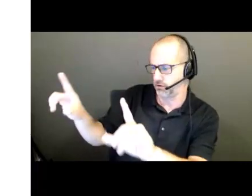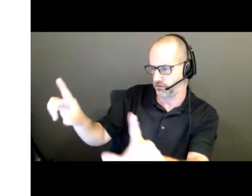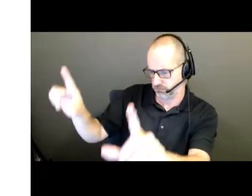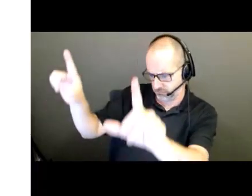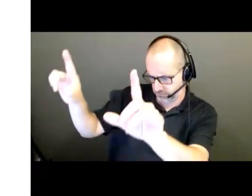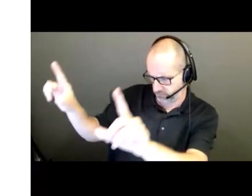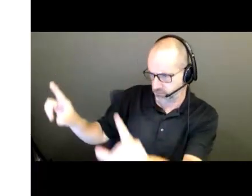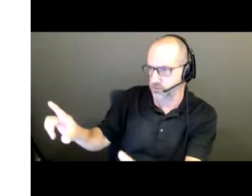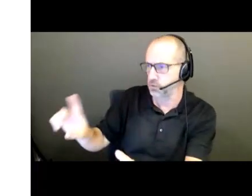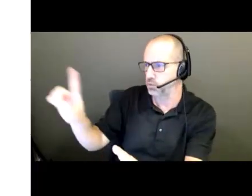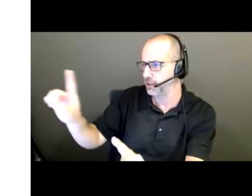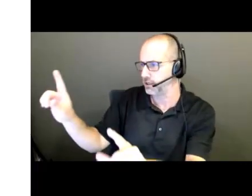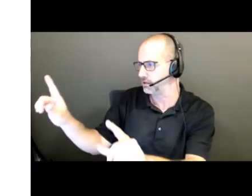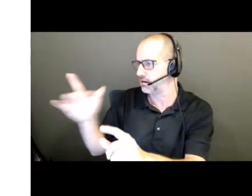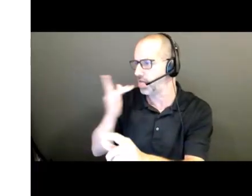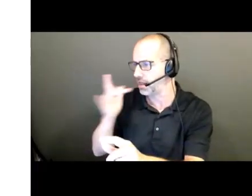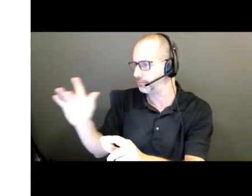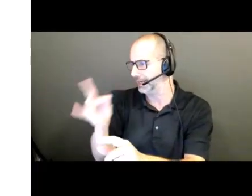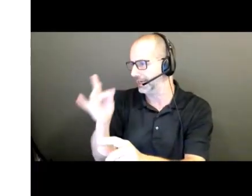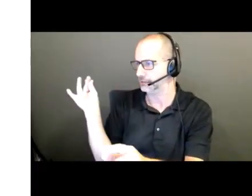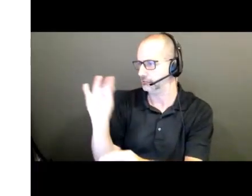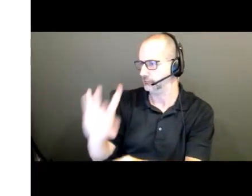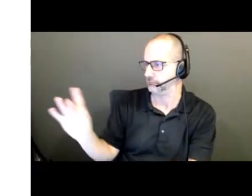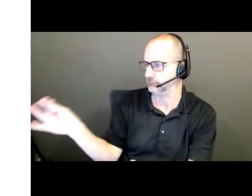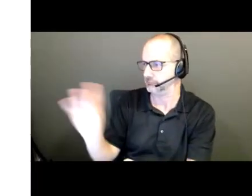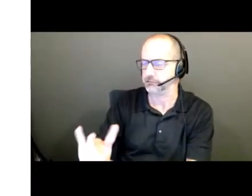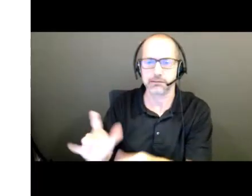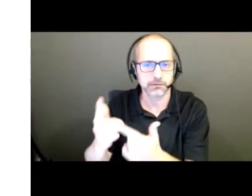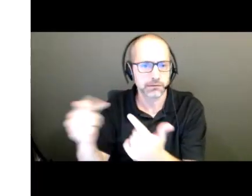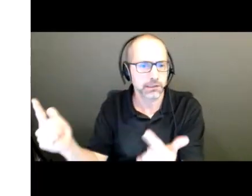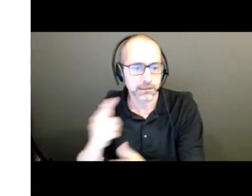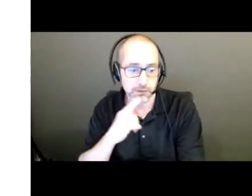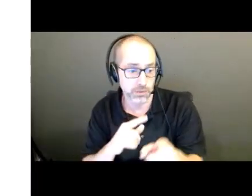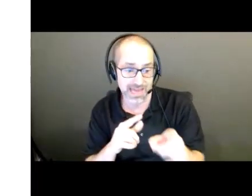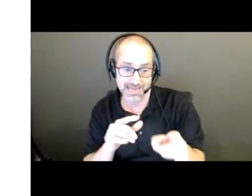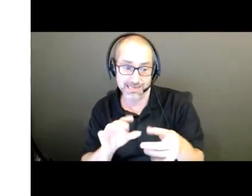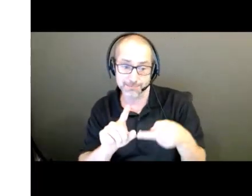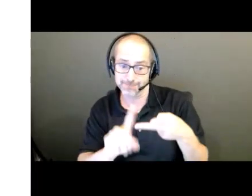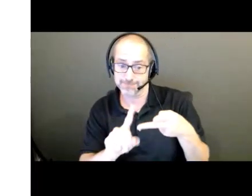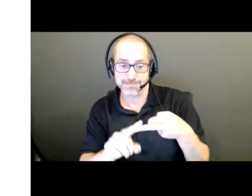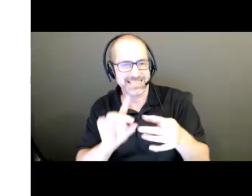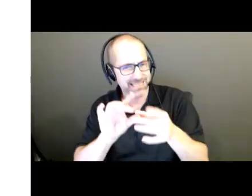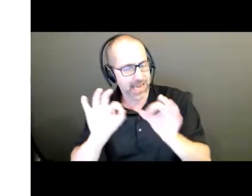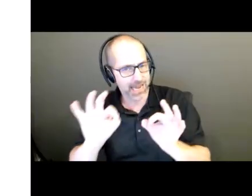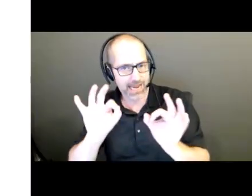This is really an excellent section to find a wealth of resources.